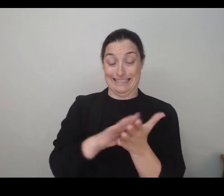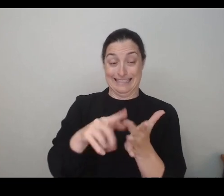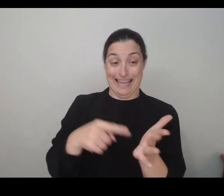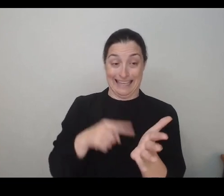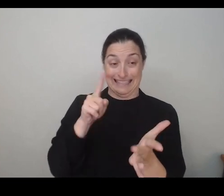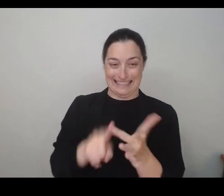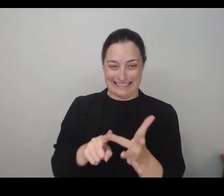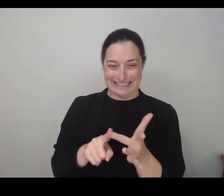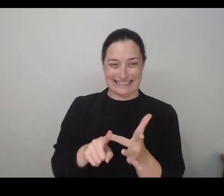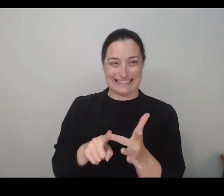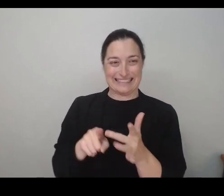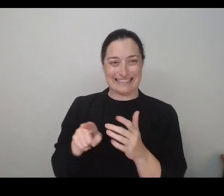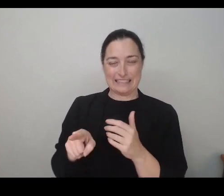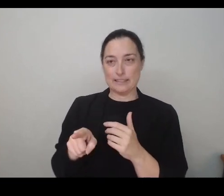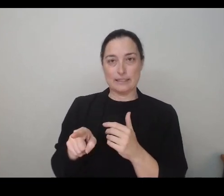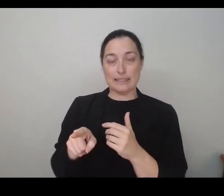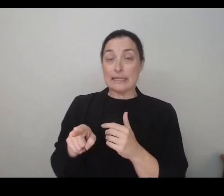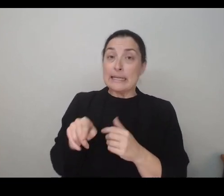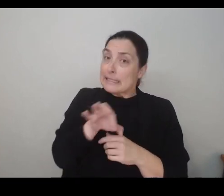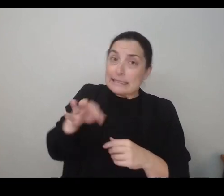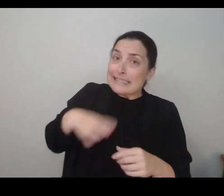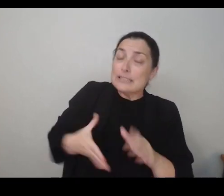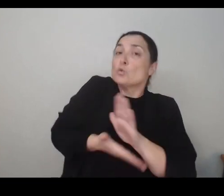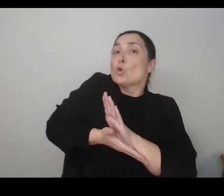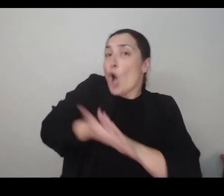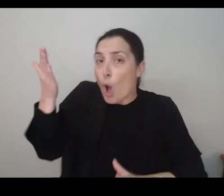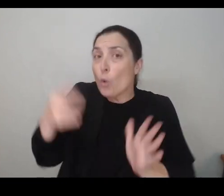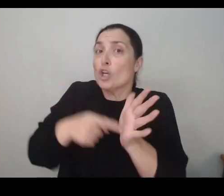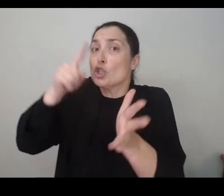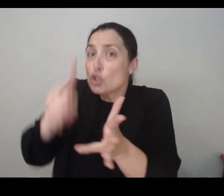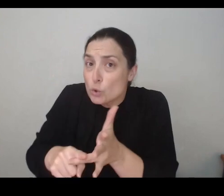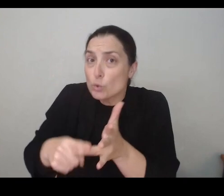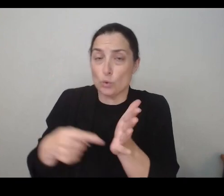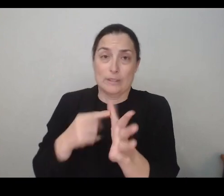he didn't need to go to Tahiti to find it. He could find it in the universal exhibition in Paris